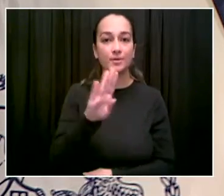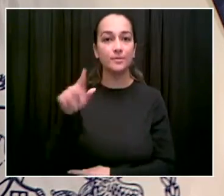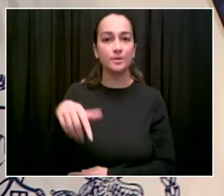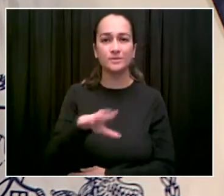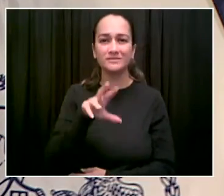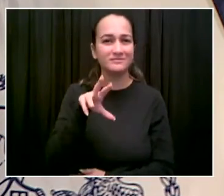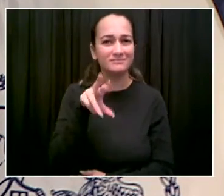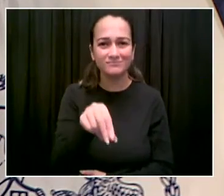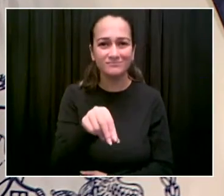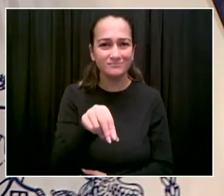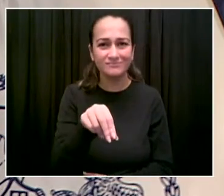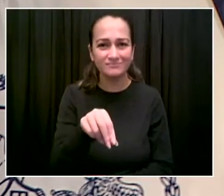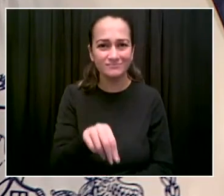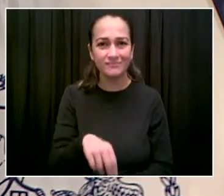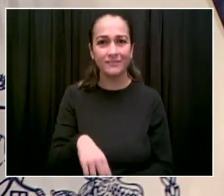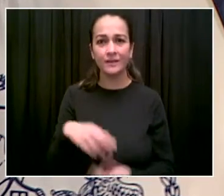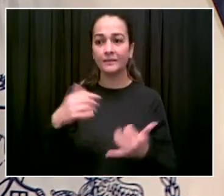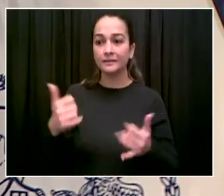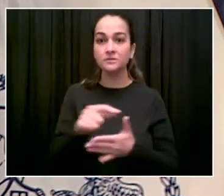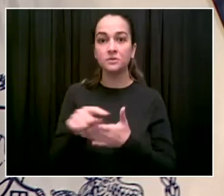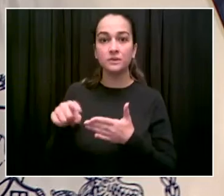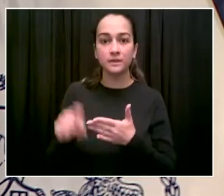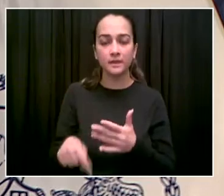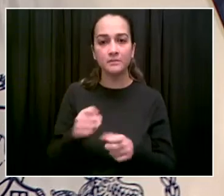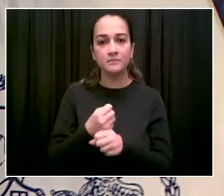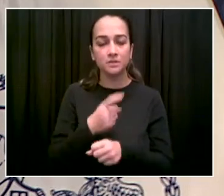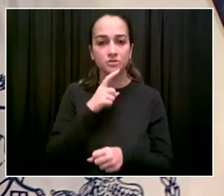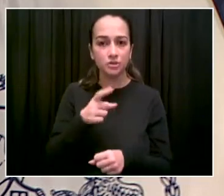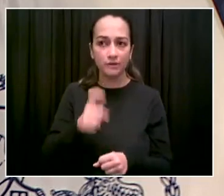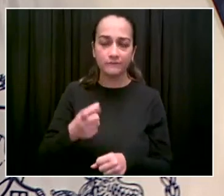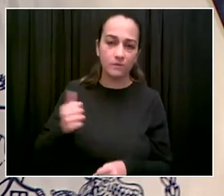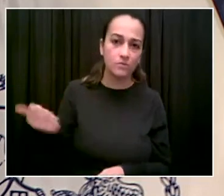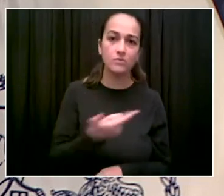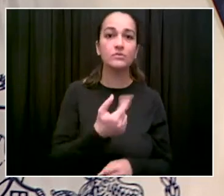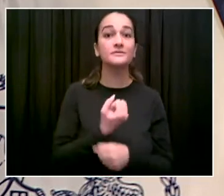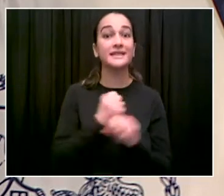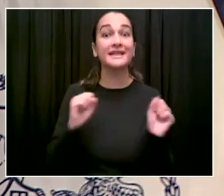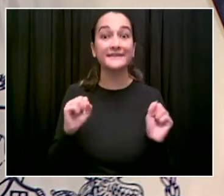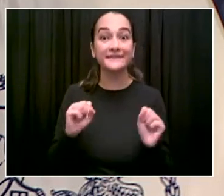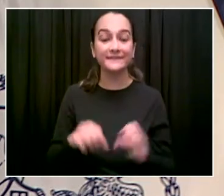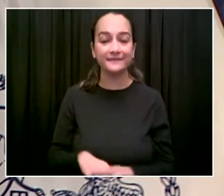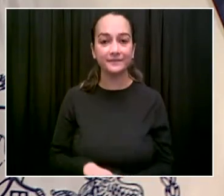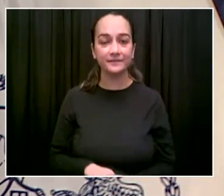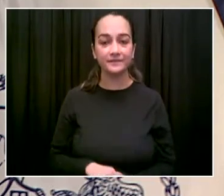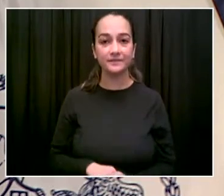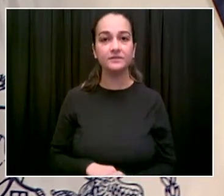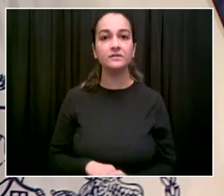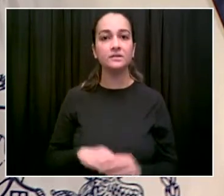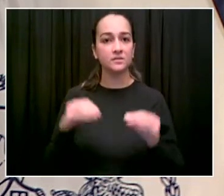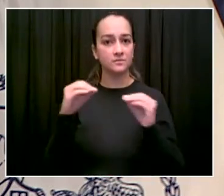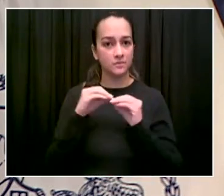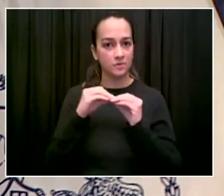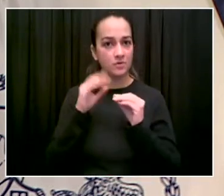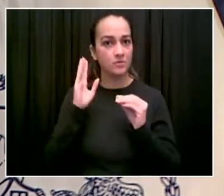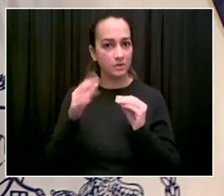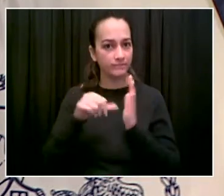COMMUNITY AND A HUGE PRESENCE OF OFFICERS TO MAKE SURE EVERYONE IS SAFE THIS WEEKEND AND INTO